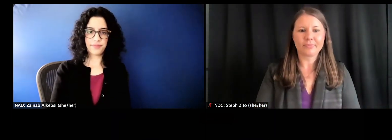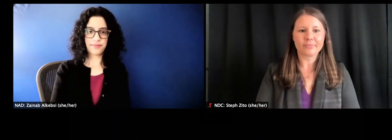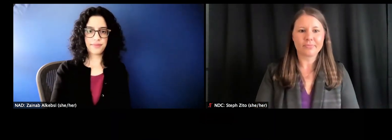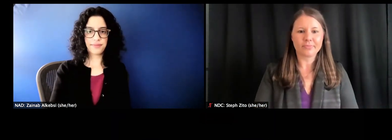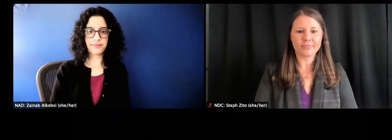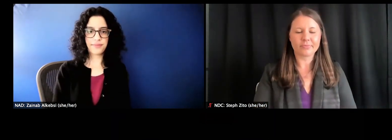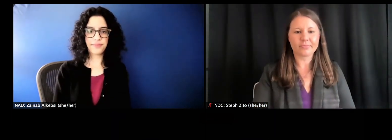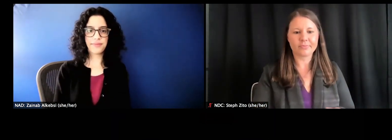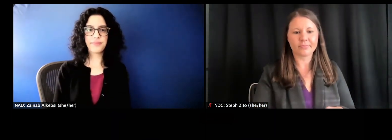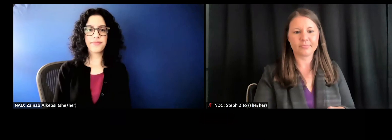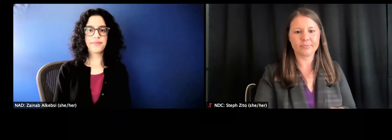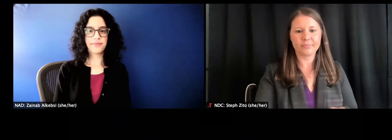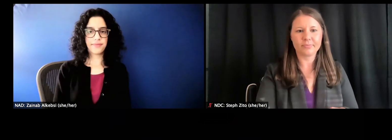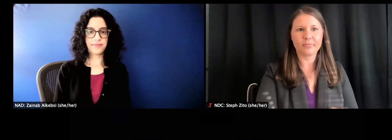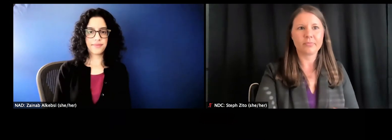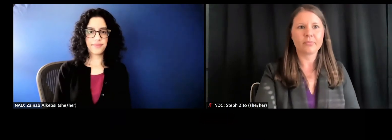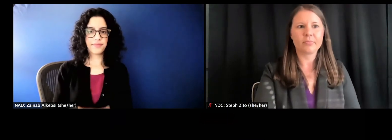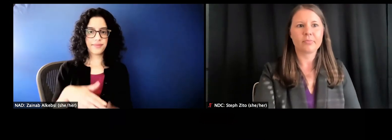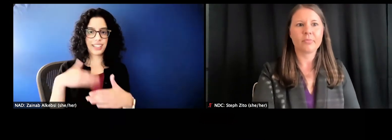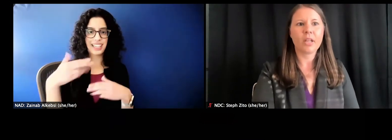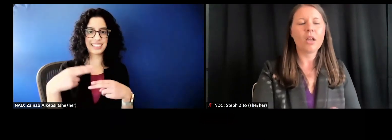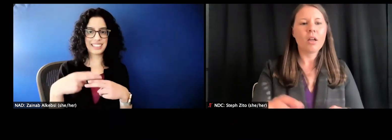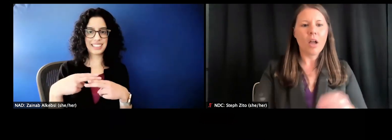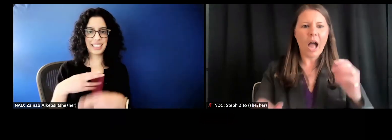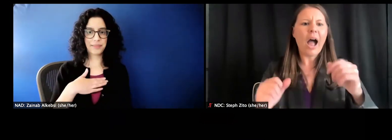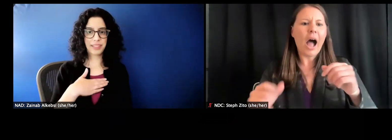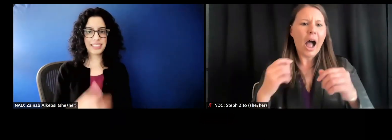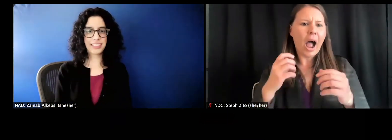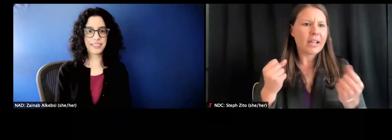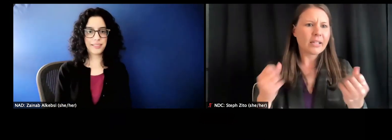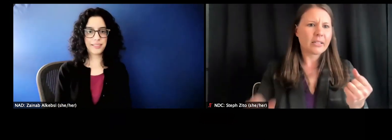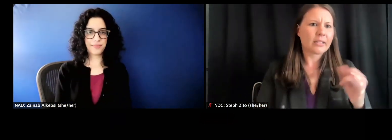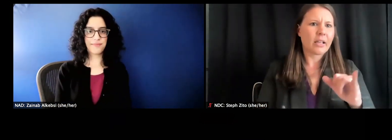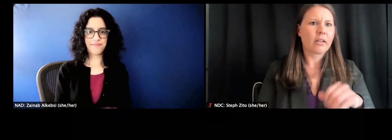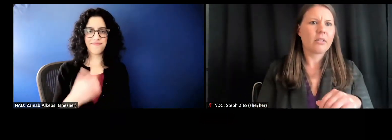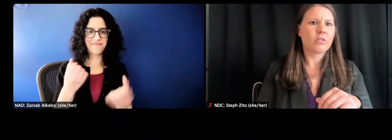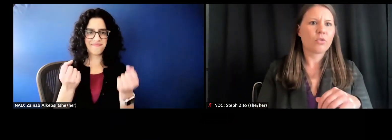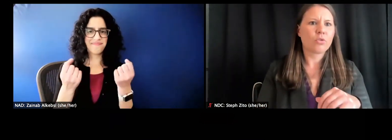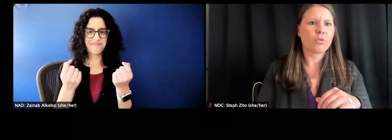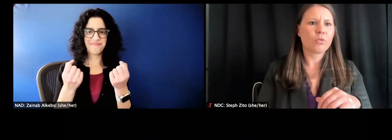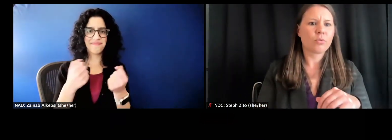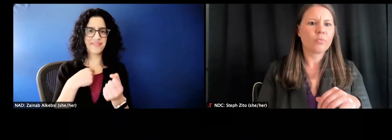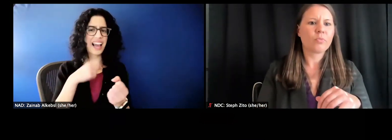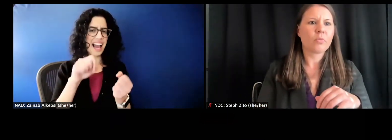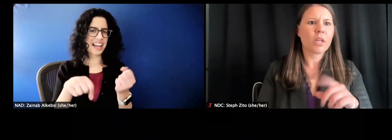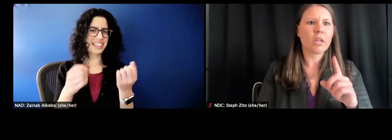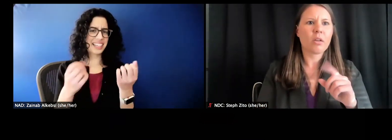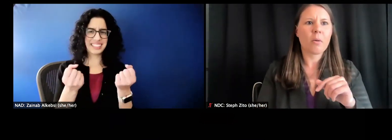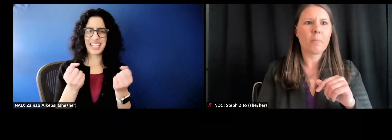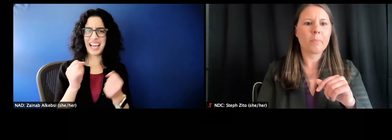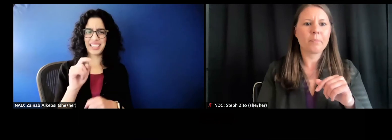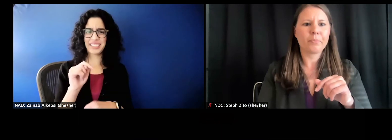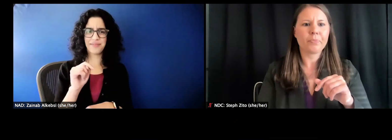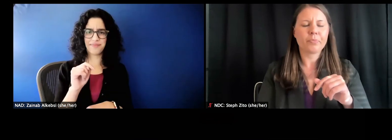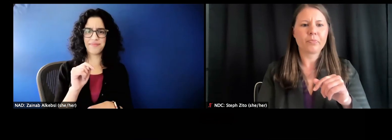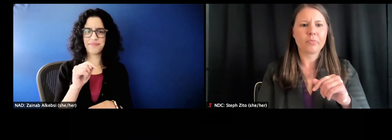I can share this question as well.